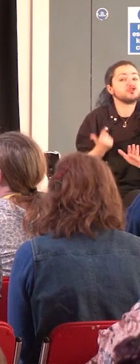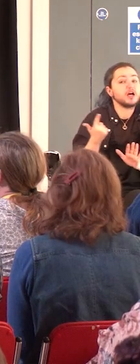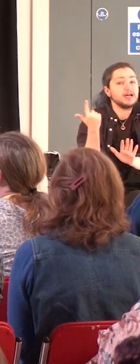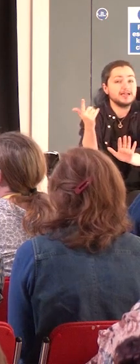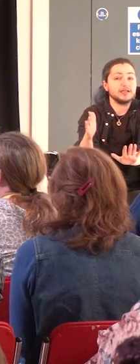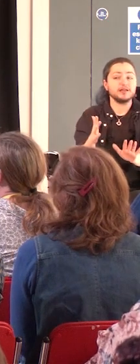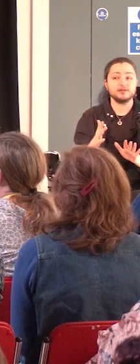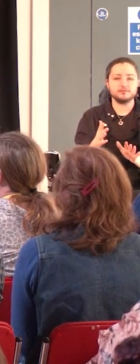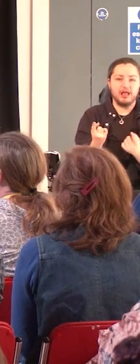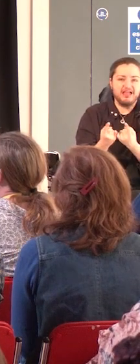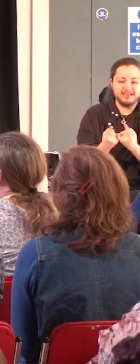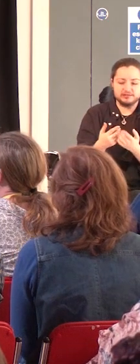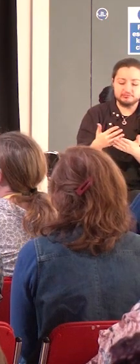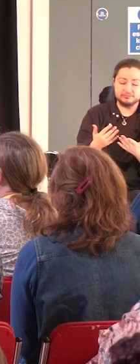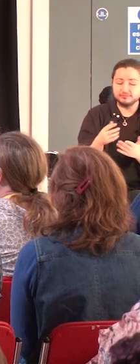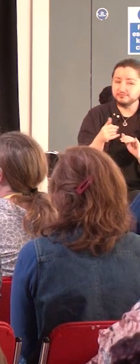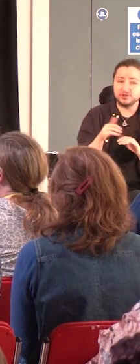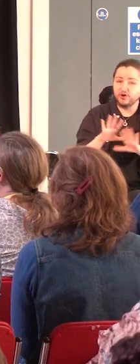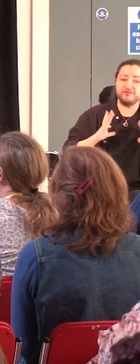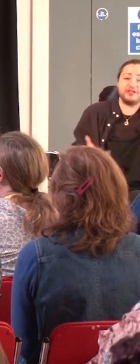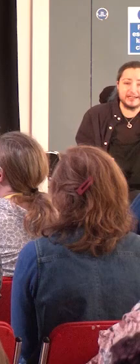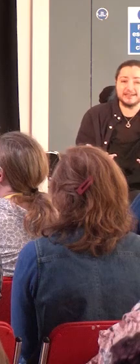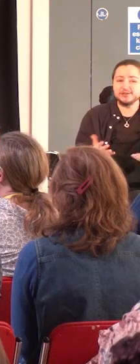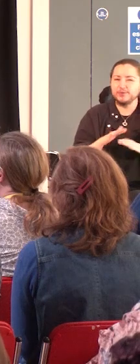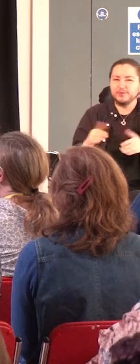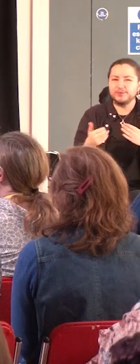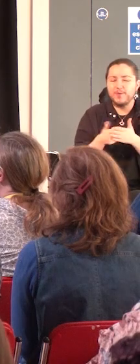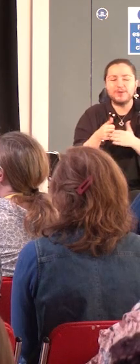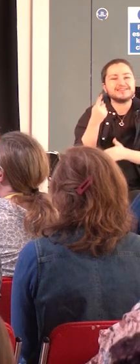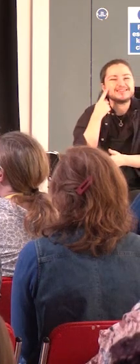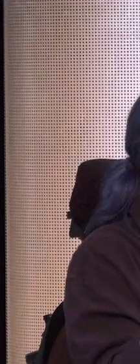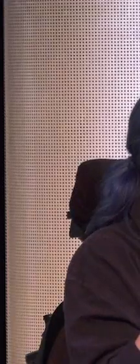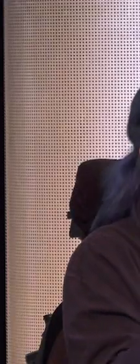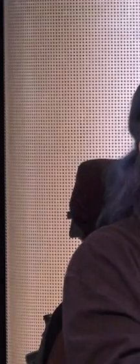Things cost money. So it's not always the easiest thing in the world, but it's an idea that we've really ran with.